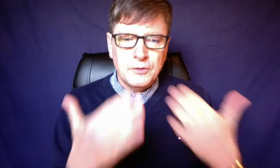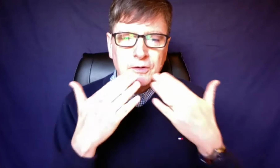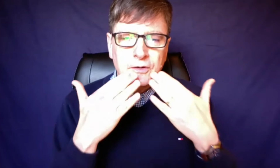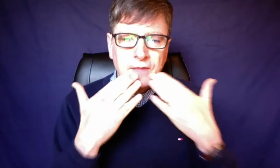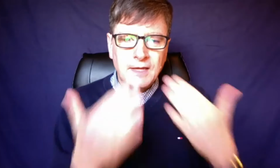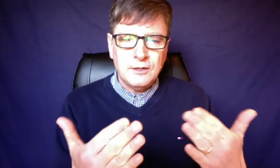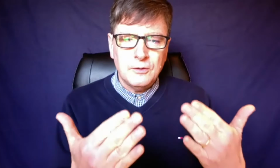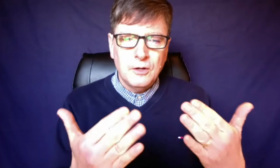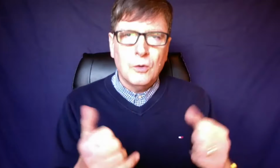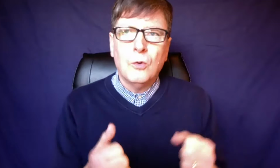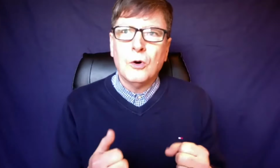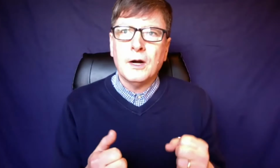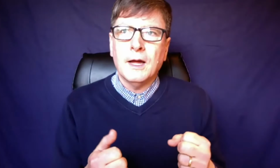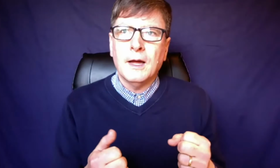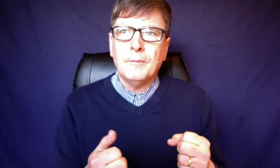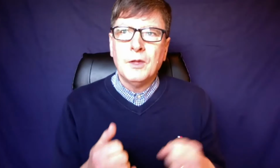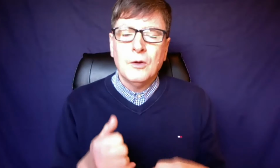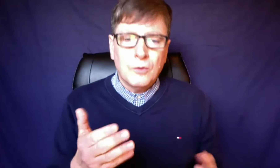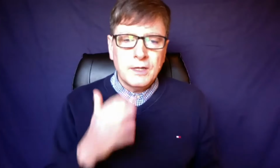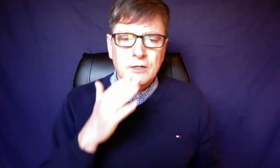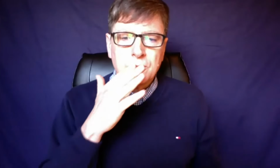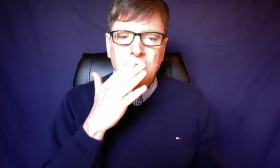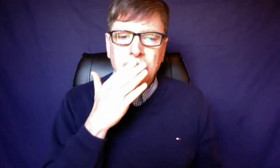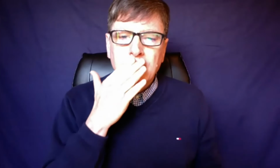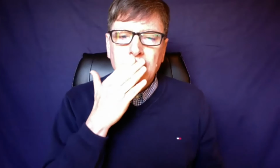to imitate movement trait sign that is move away from the body like,